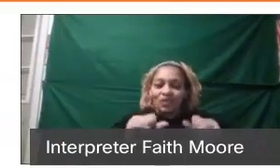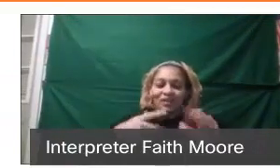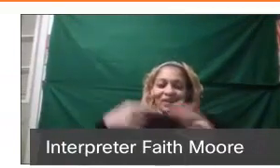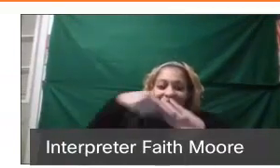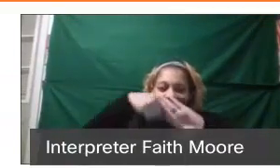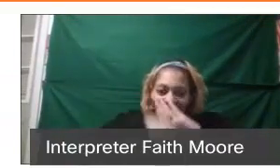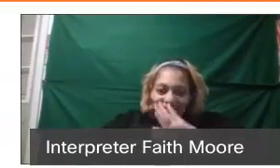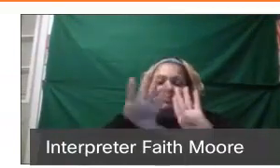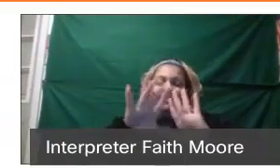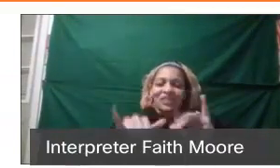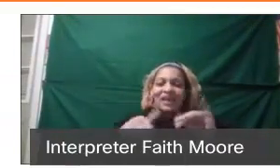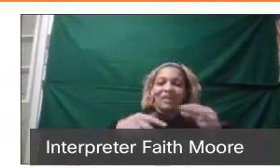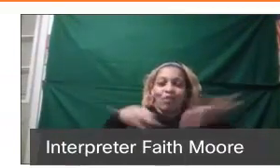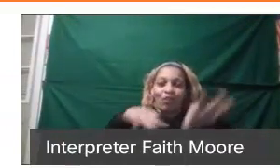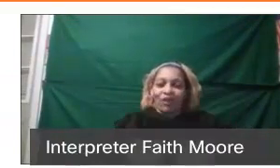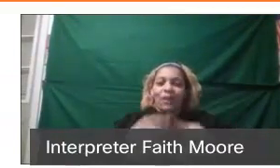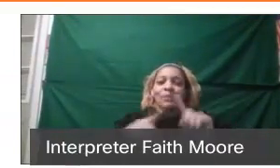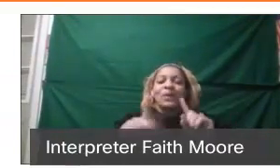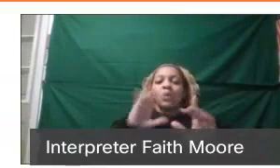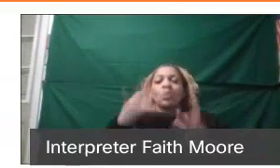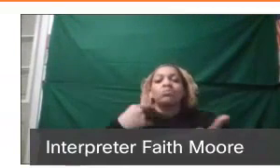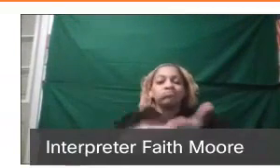We'll be working with have going that kind of stuff.